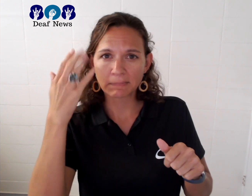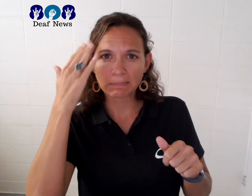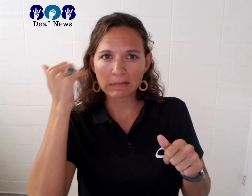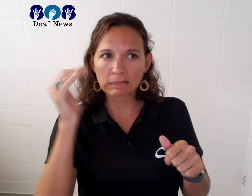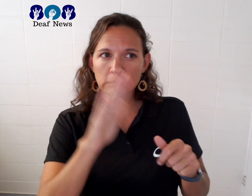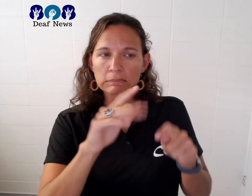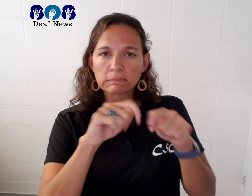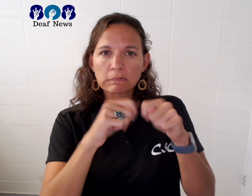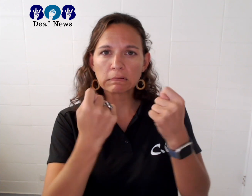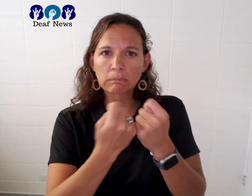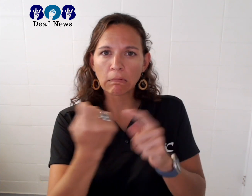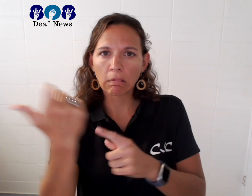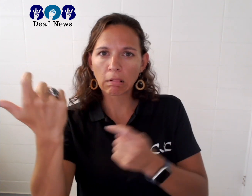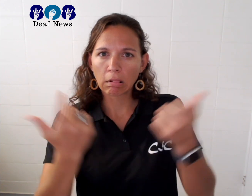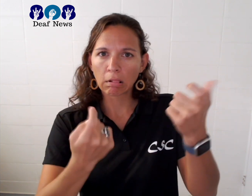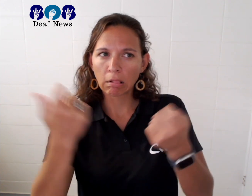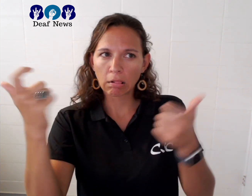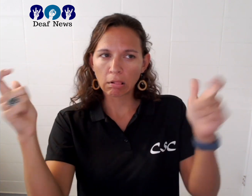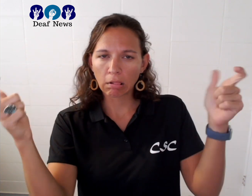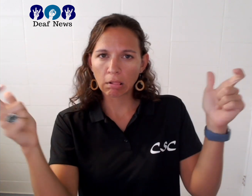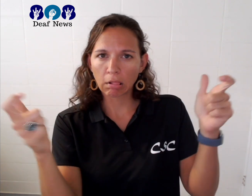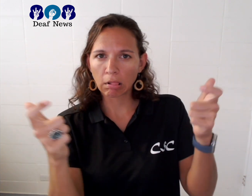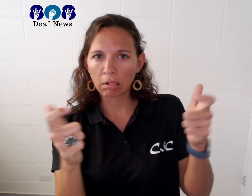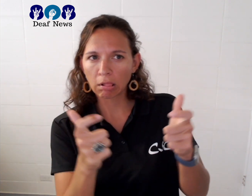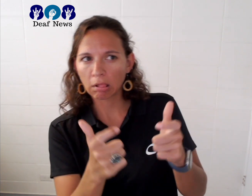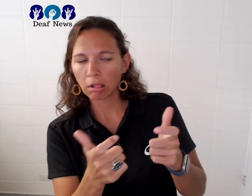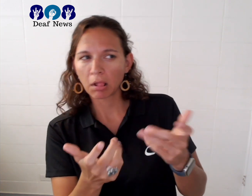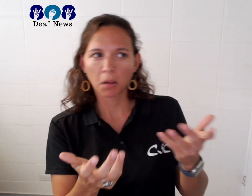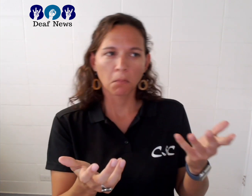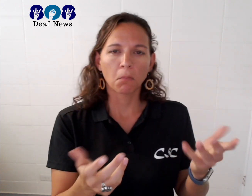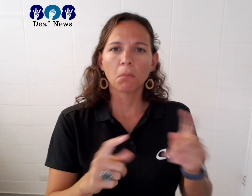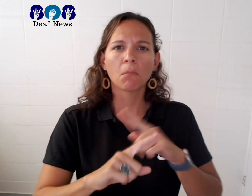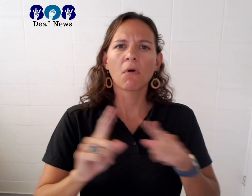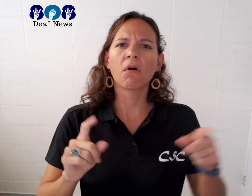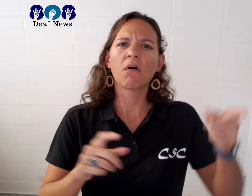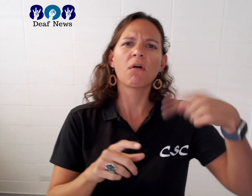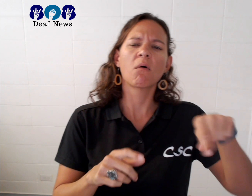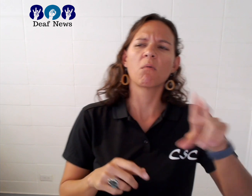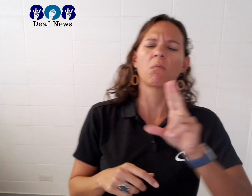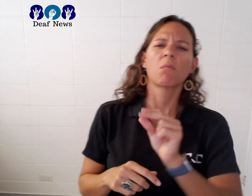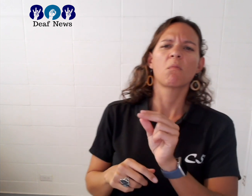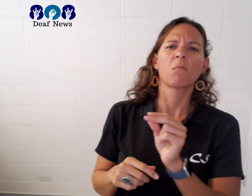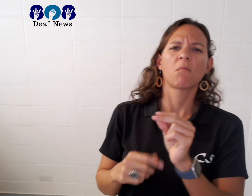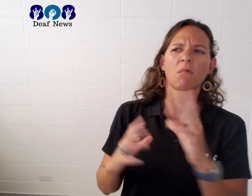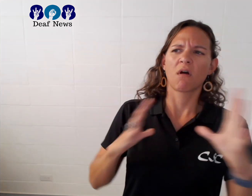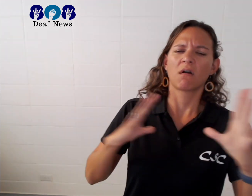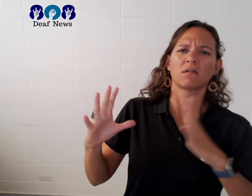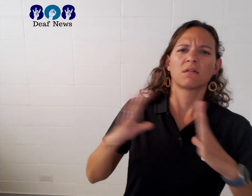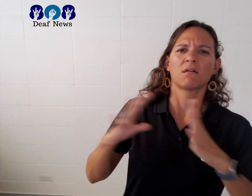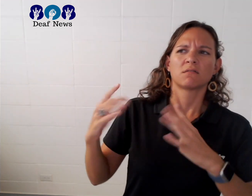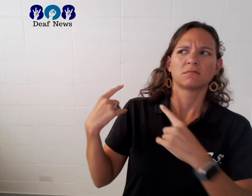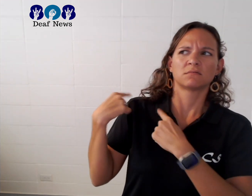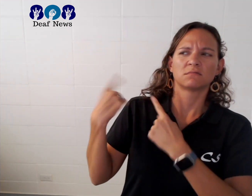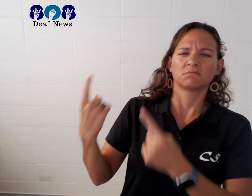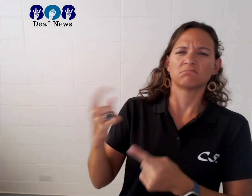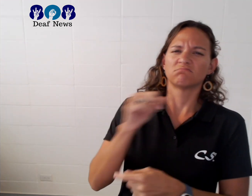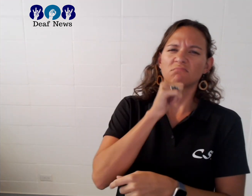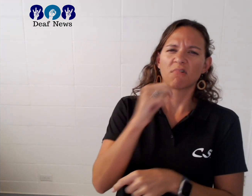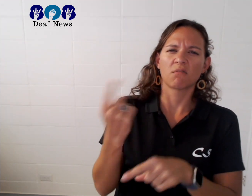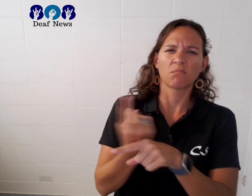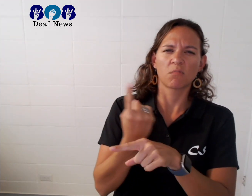the elimination of his team members. However, Caldwellʻs campaign said they did not feel it